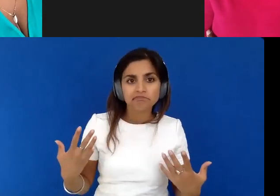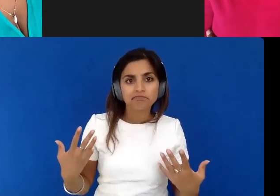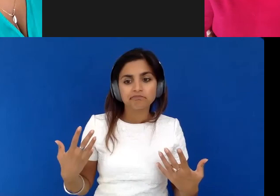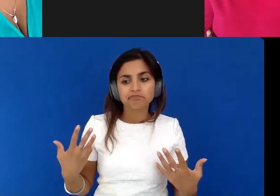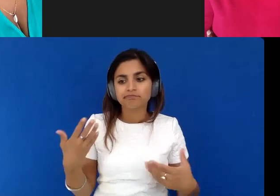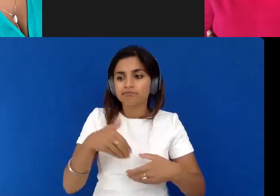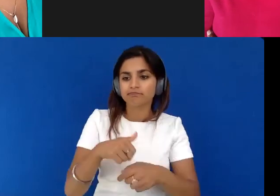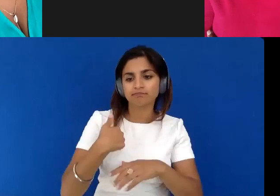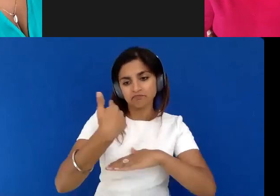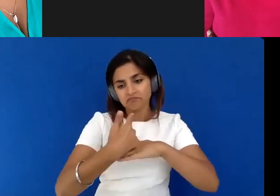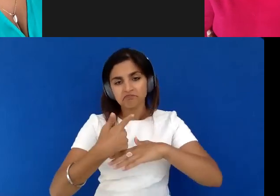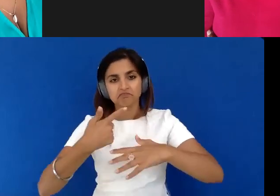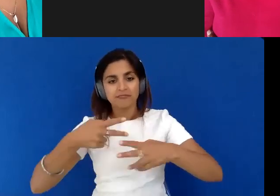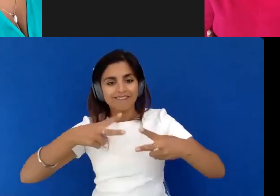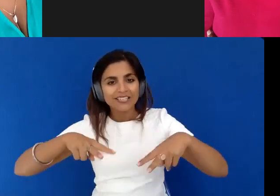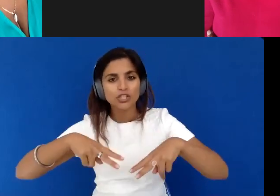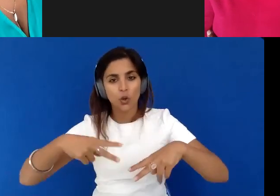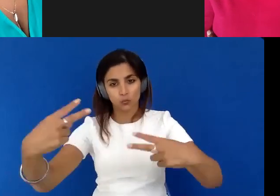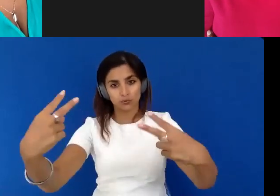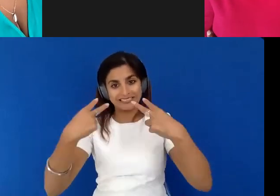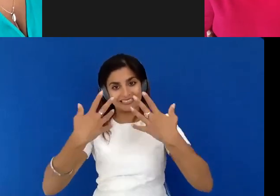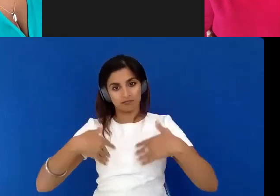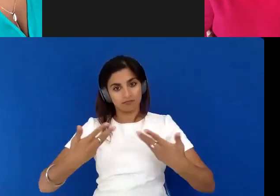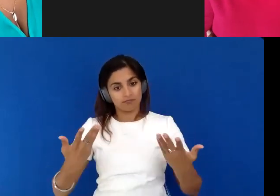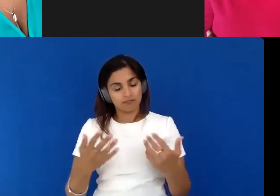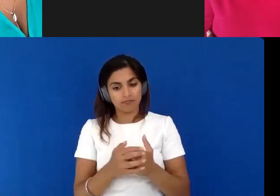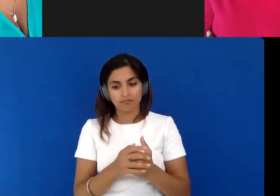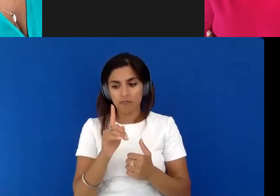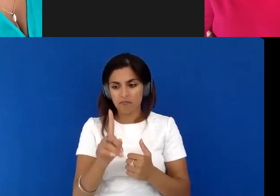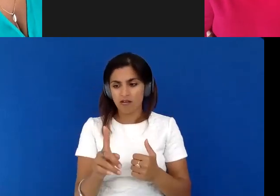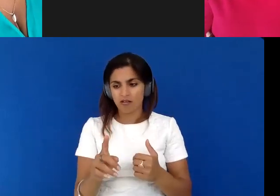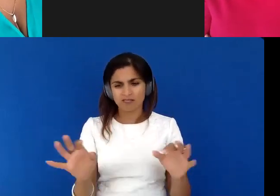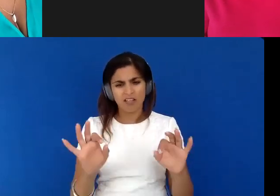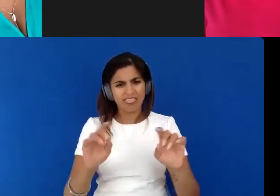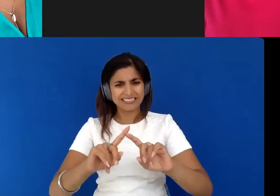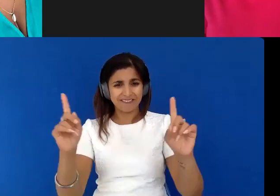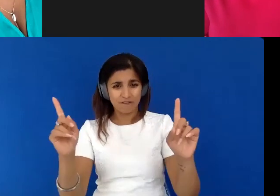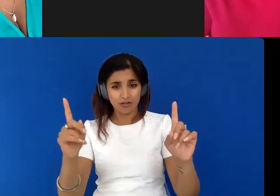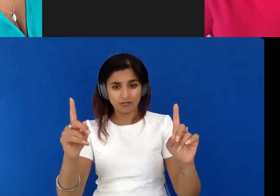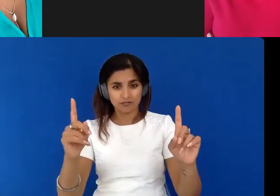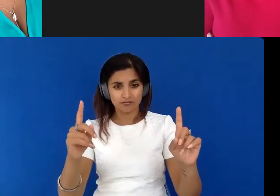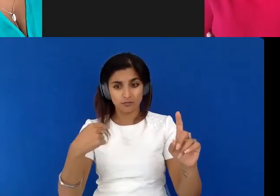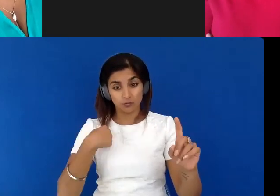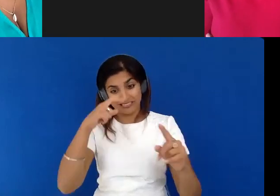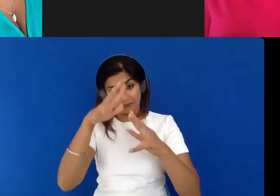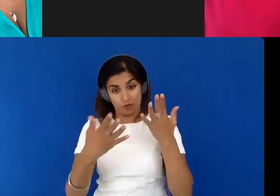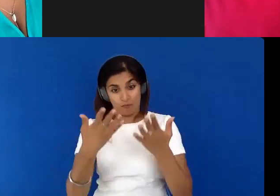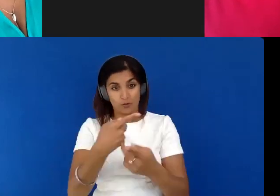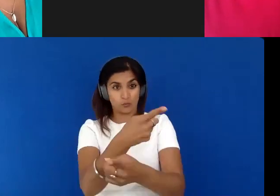people able to physically see us that there's nothing different that you should be expecting it's like the kind of conversations that you have with you